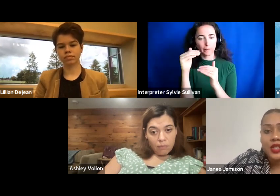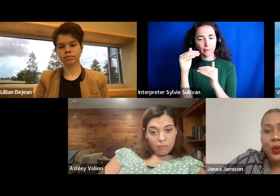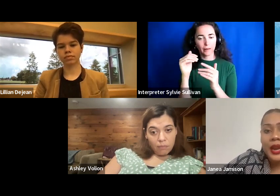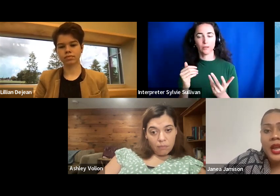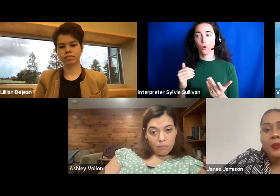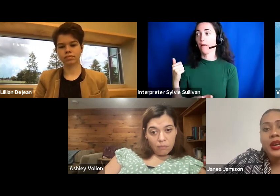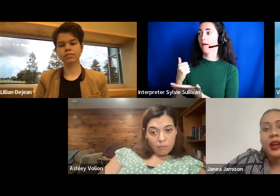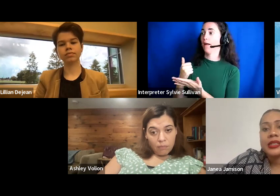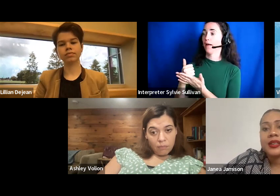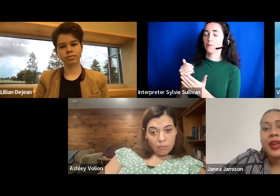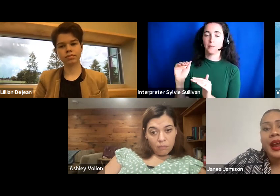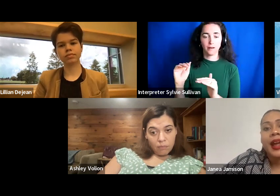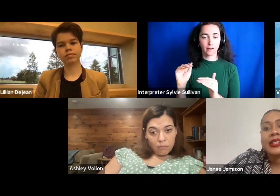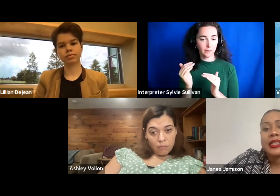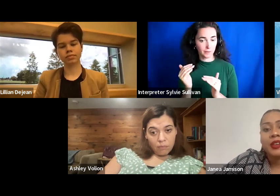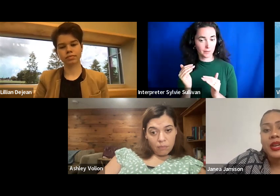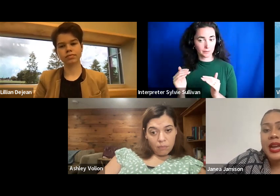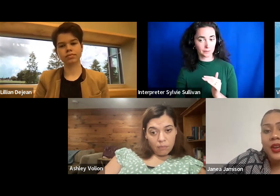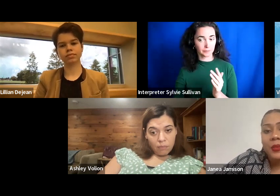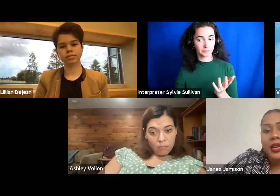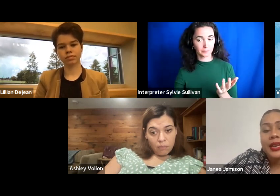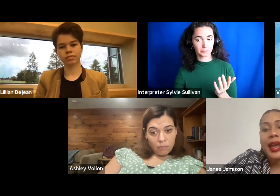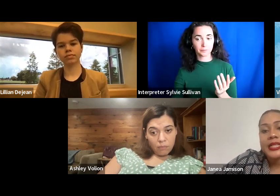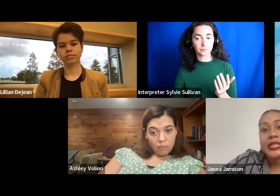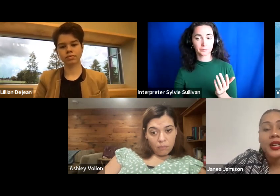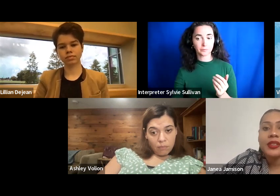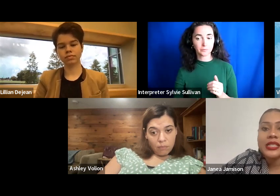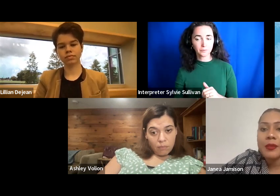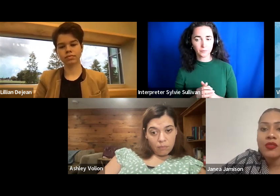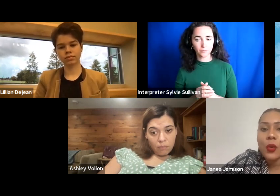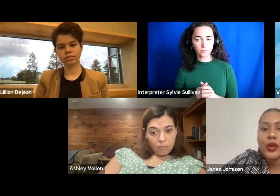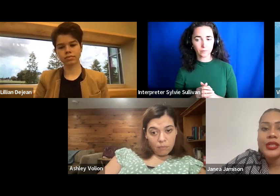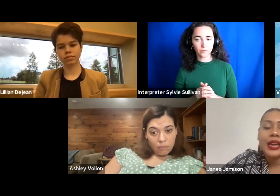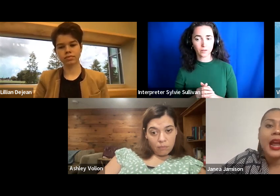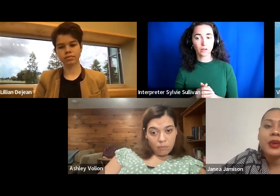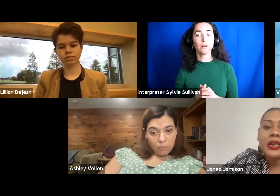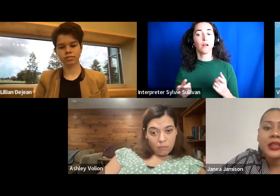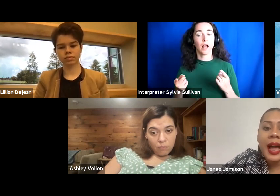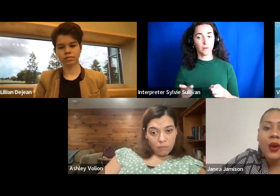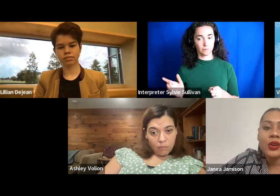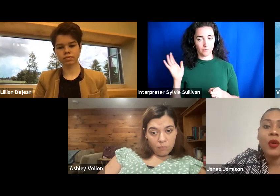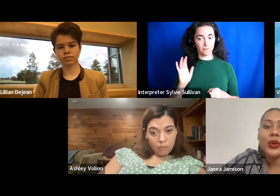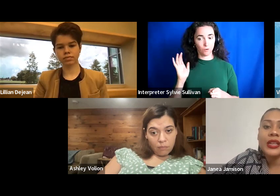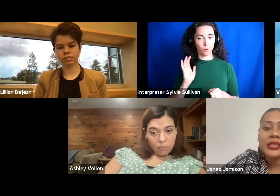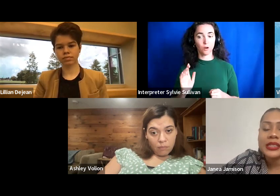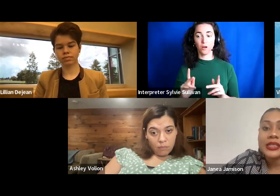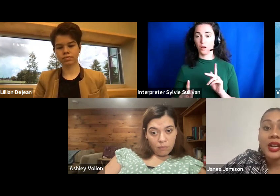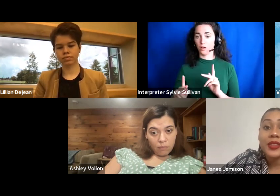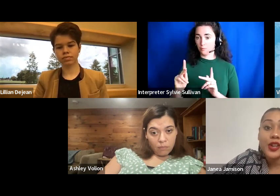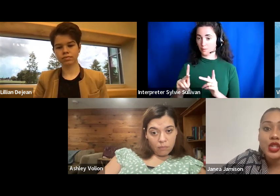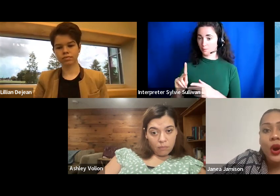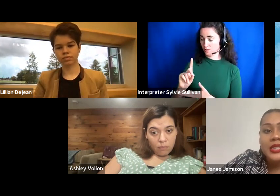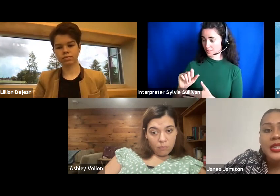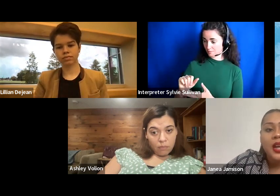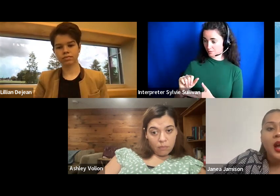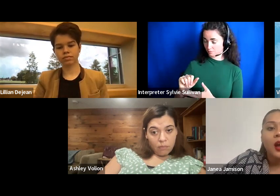Because they has even been documented, cases of disabled voters not being allowed voting assistance of their choice.